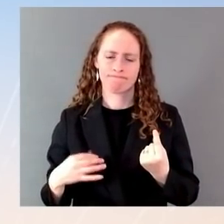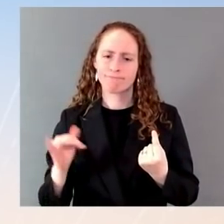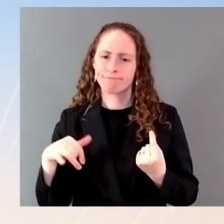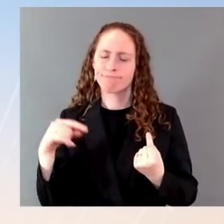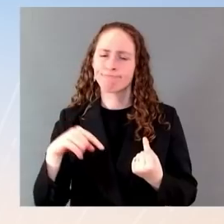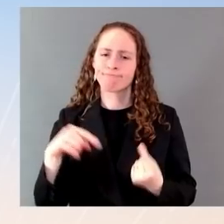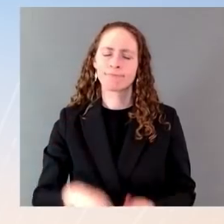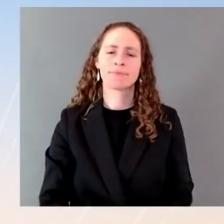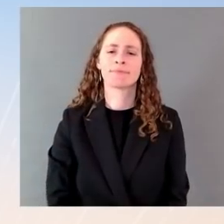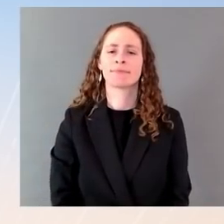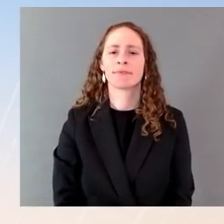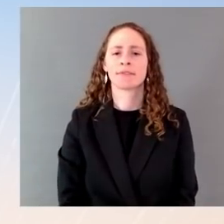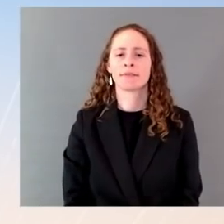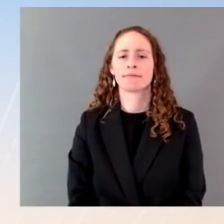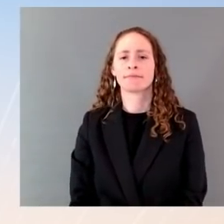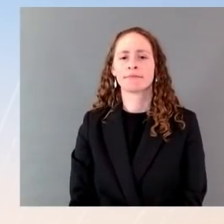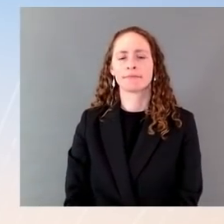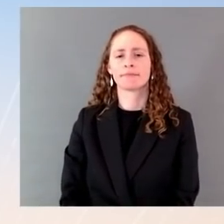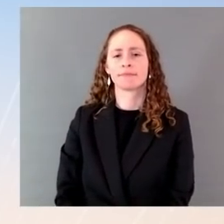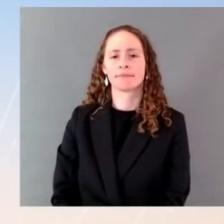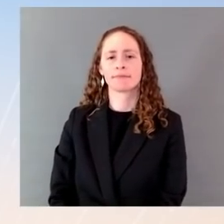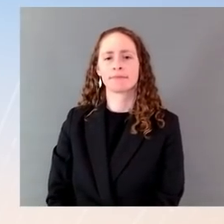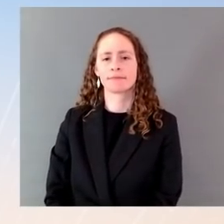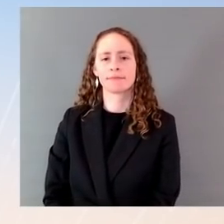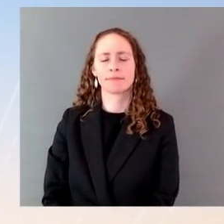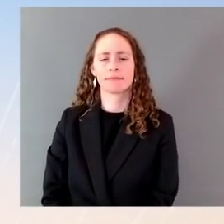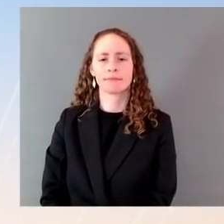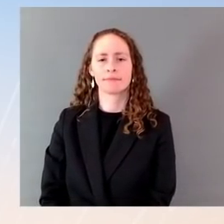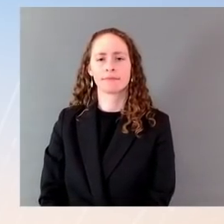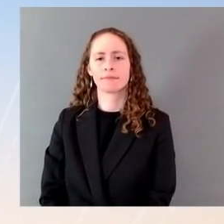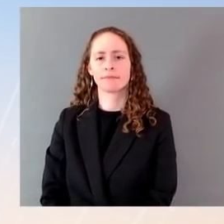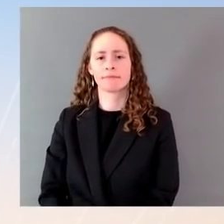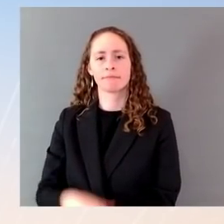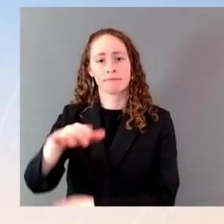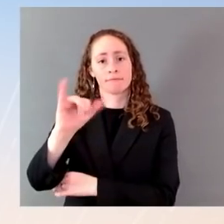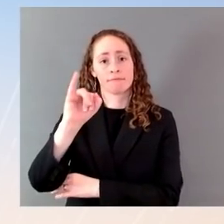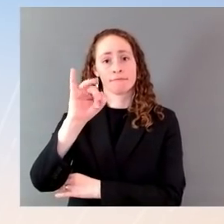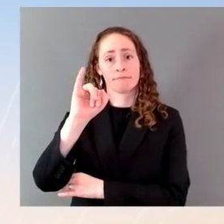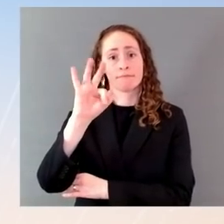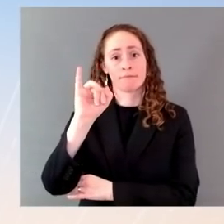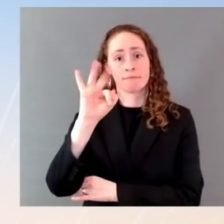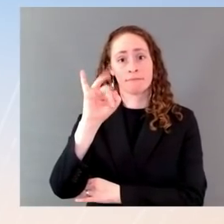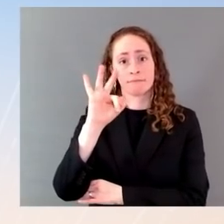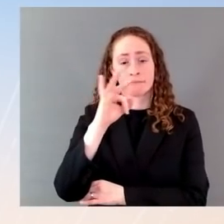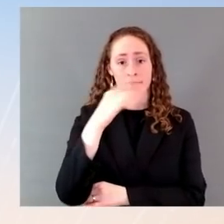And then, number three, the President has shown over the course of the past eight months that he will do